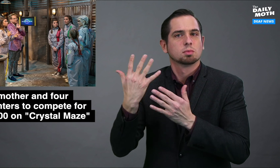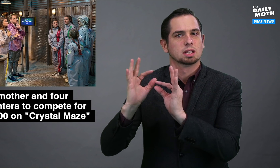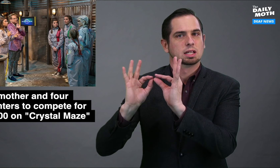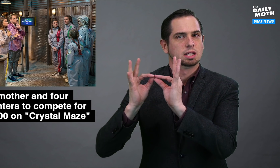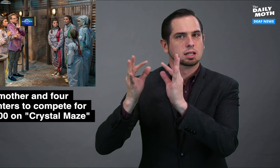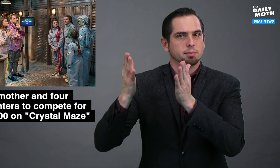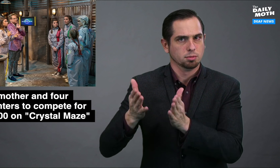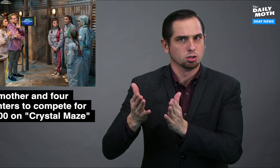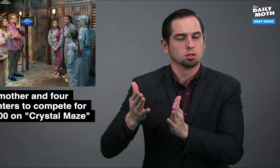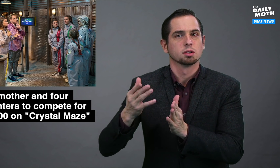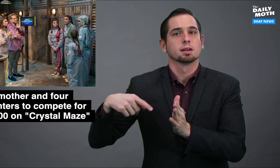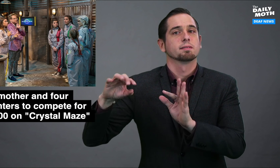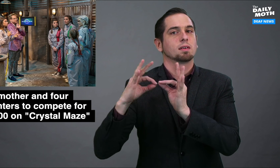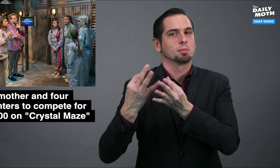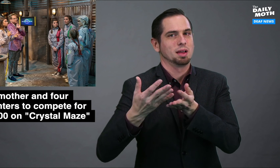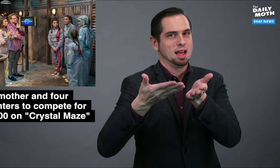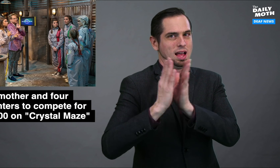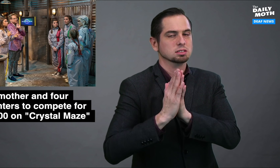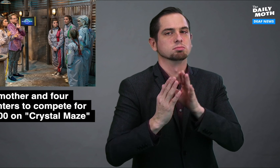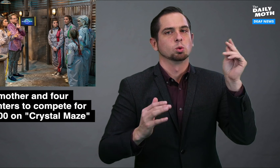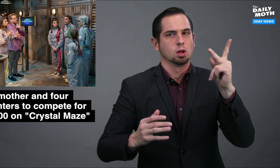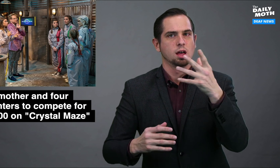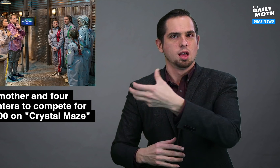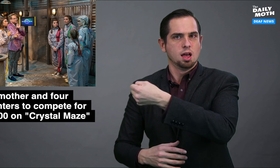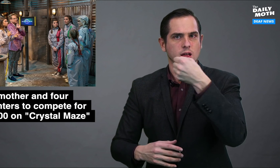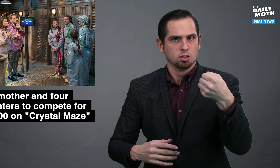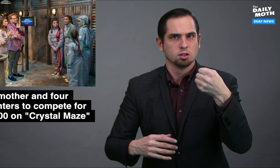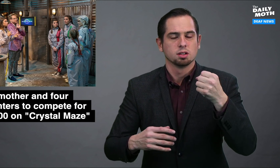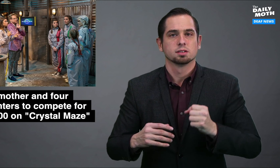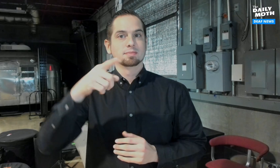Here is a recap of last night's Democratic debate in